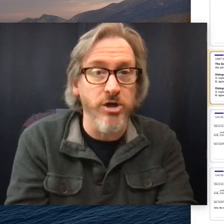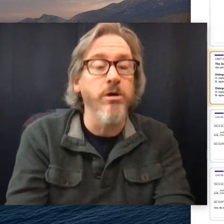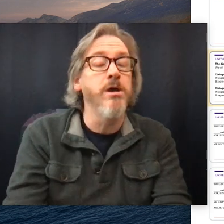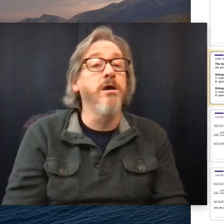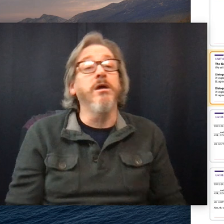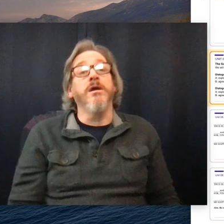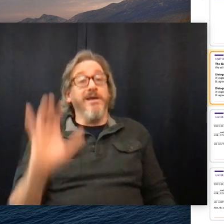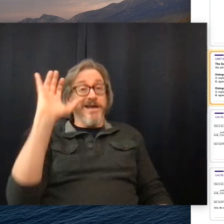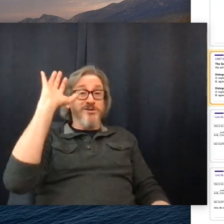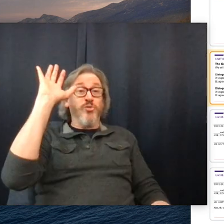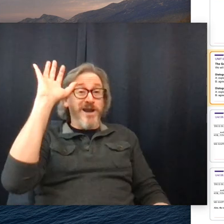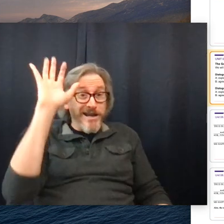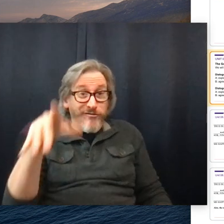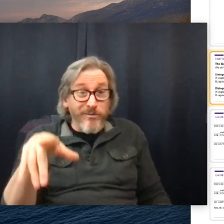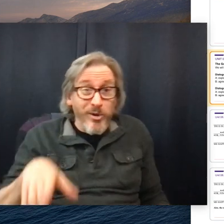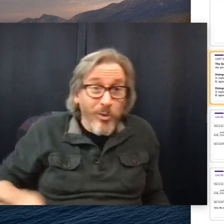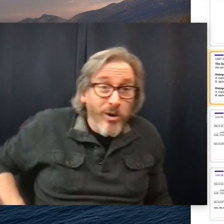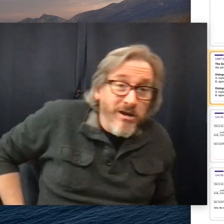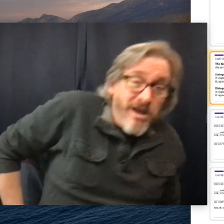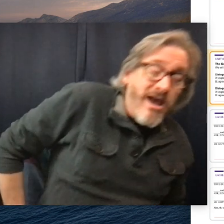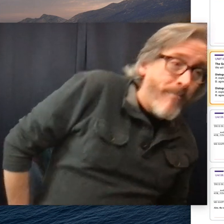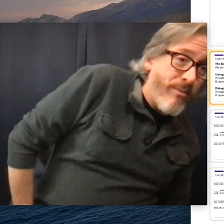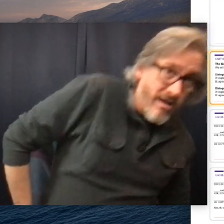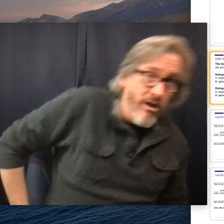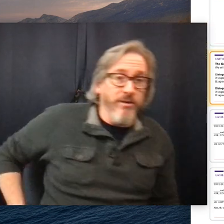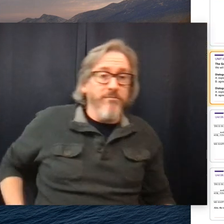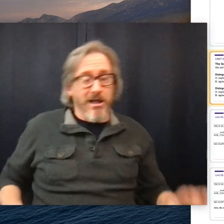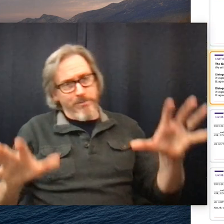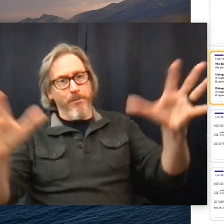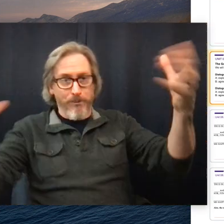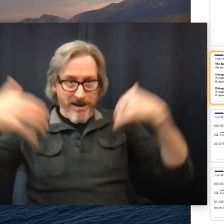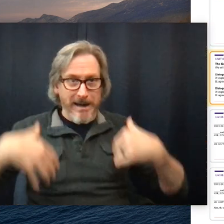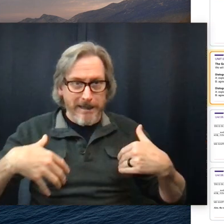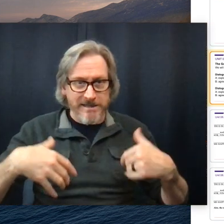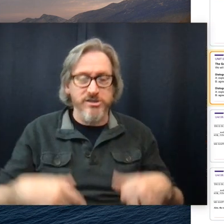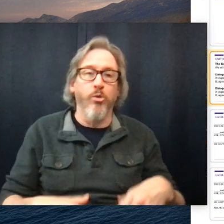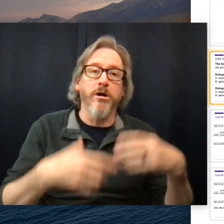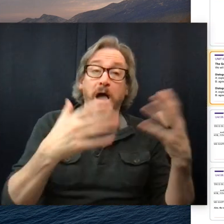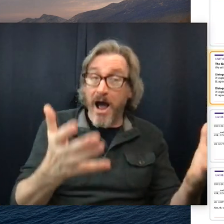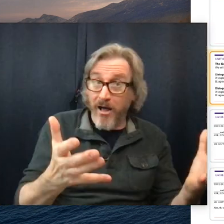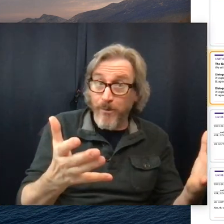so here's what I need from you but I'll help you I'll help you but I need this or I'll help